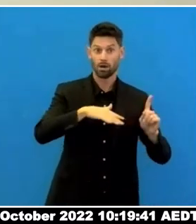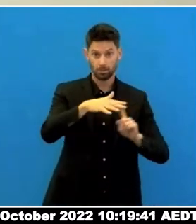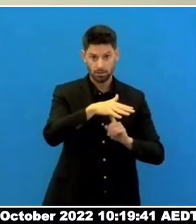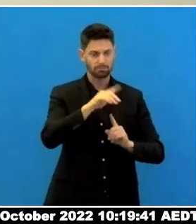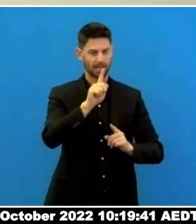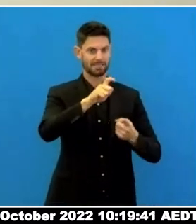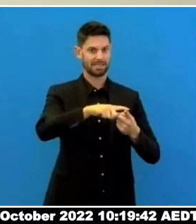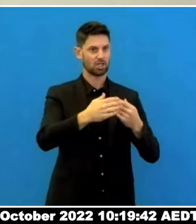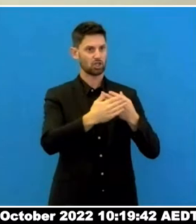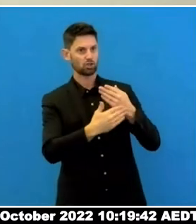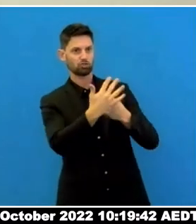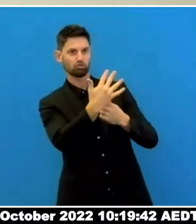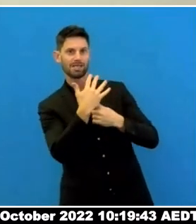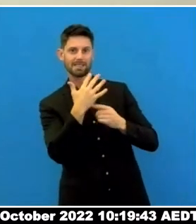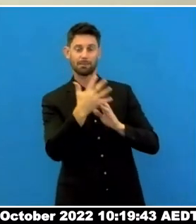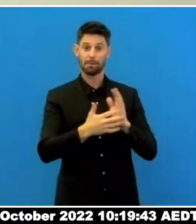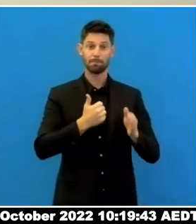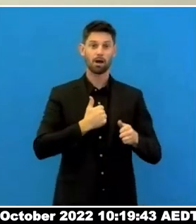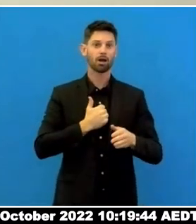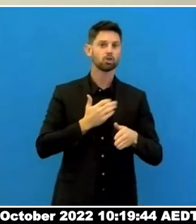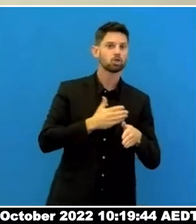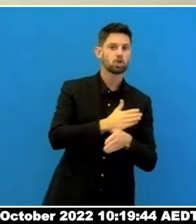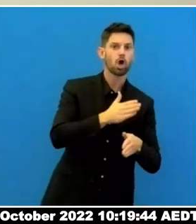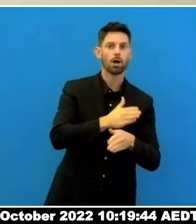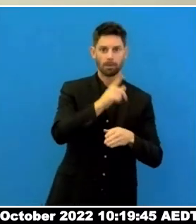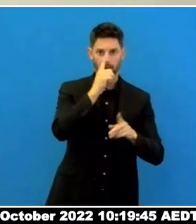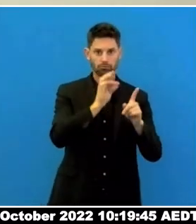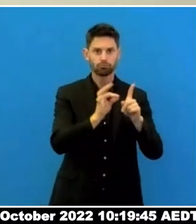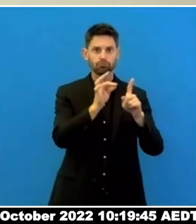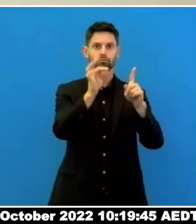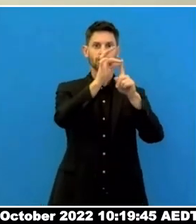the employee's career progression and retention, as well as their wellbeing.